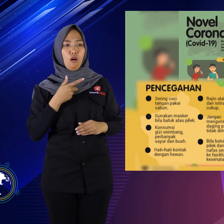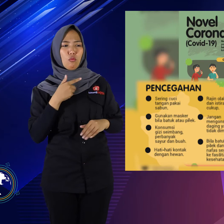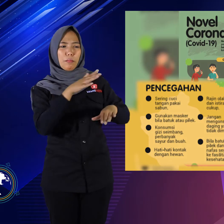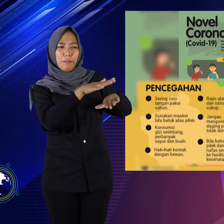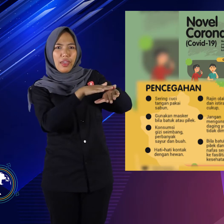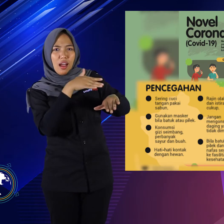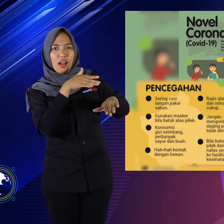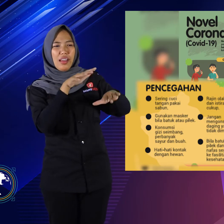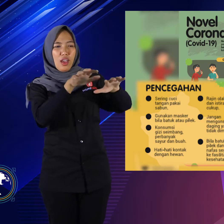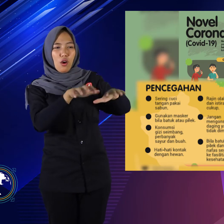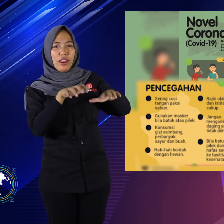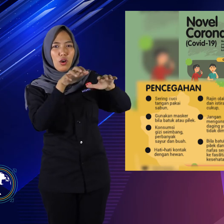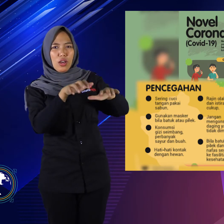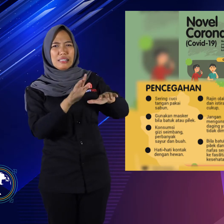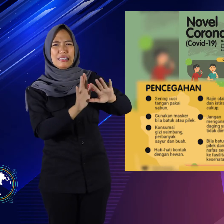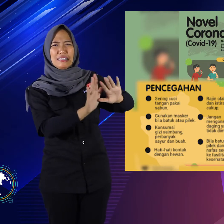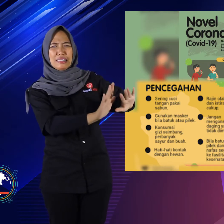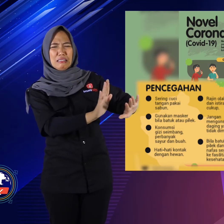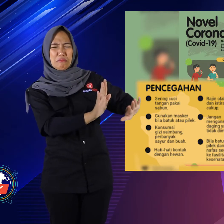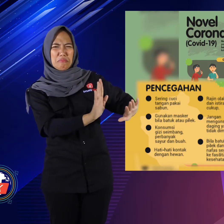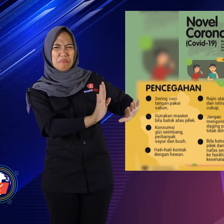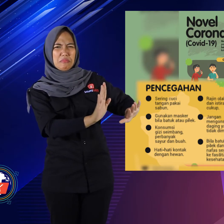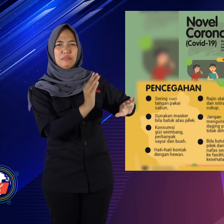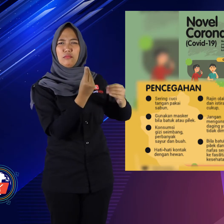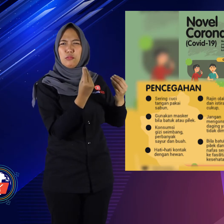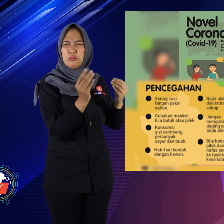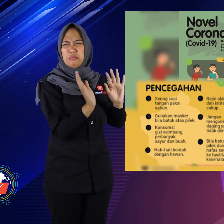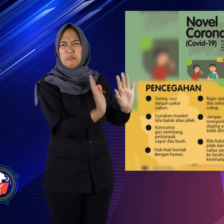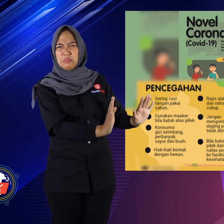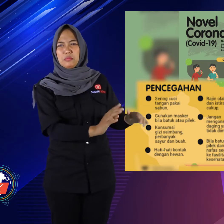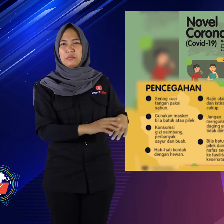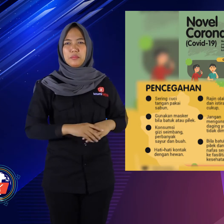Temporarily avoid contact with animals